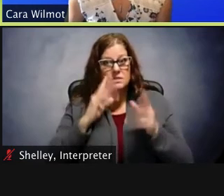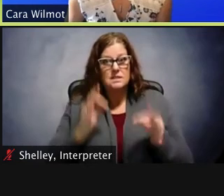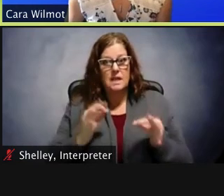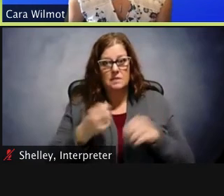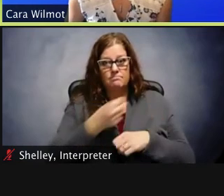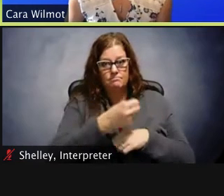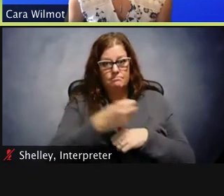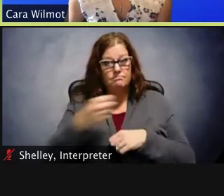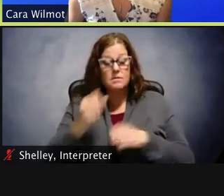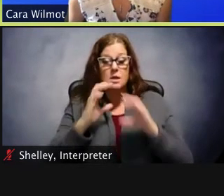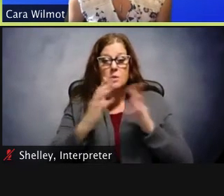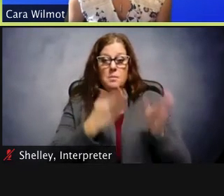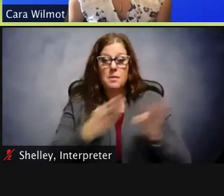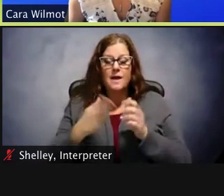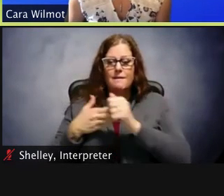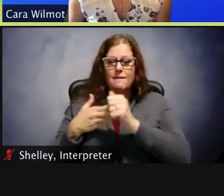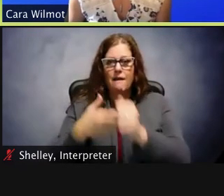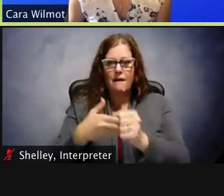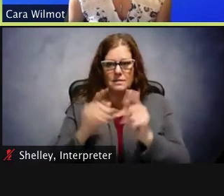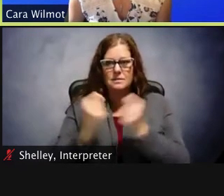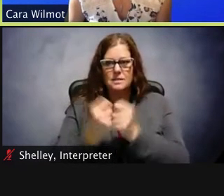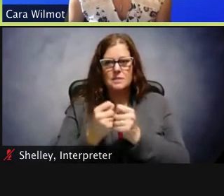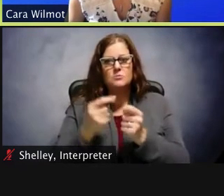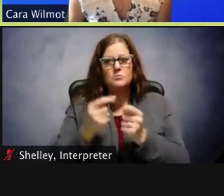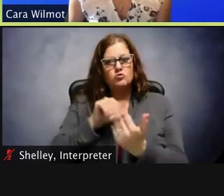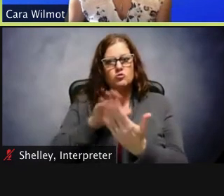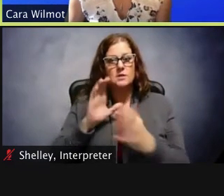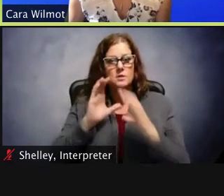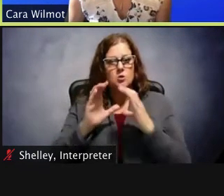guides the team to address communication in all areas of the student’s day.